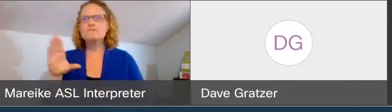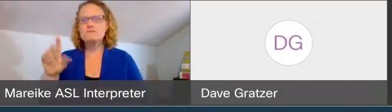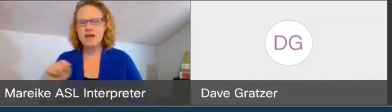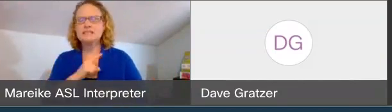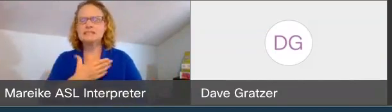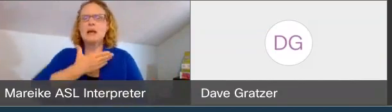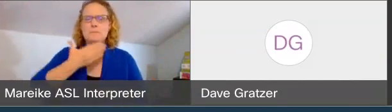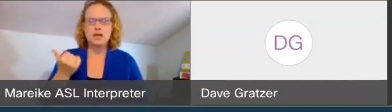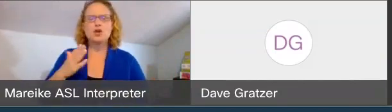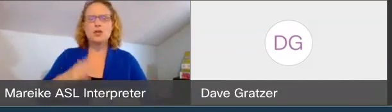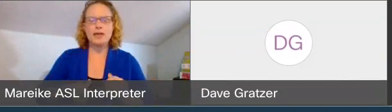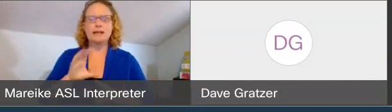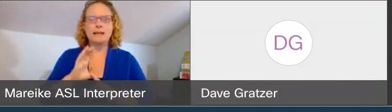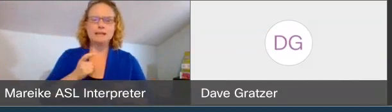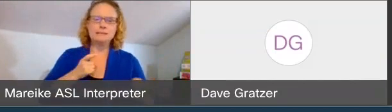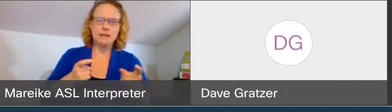to keeping individuals out of the justice system.